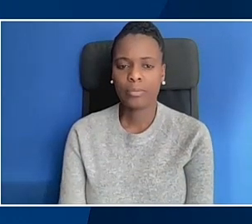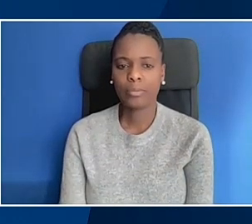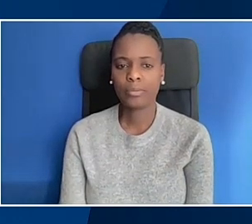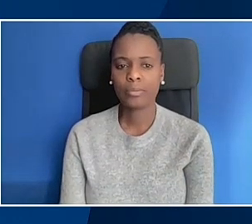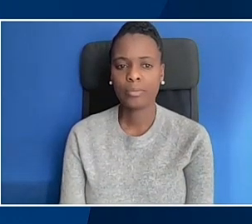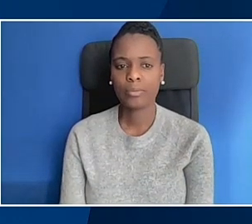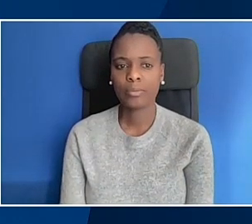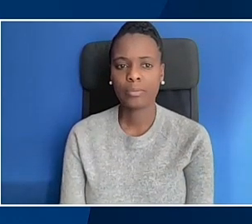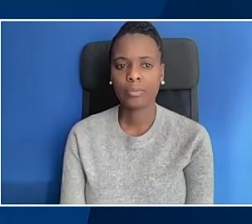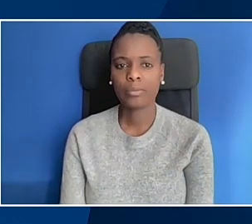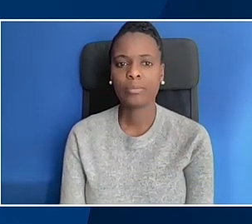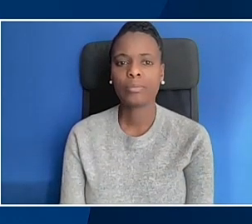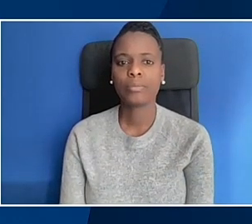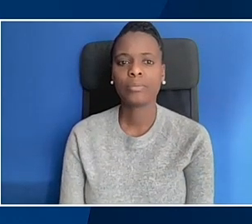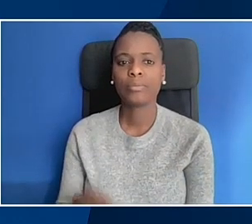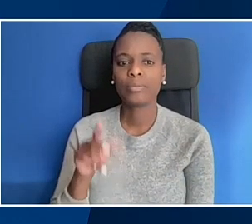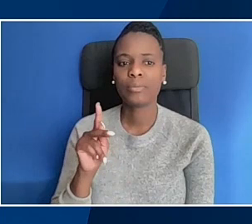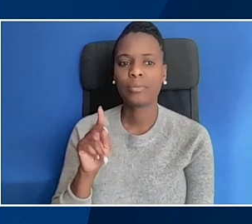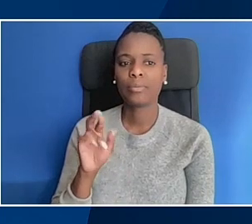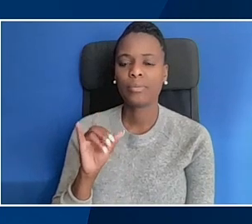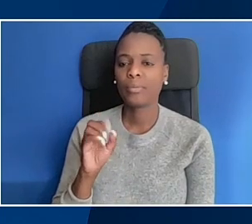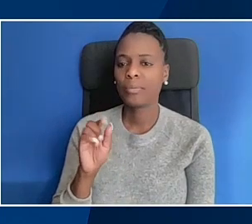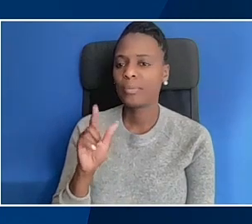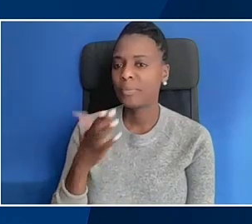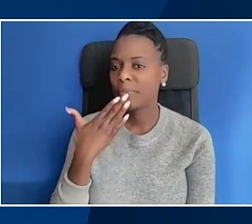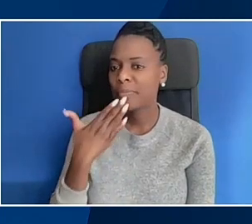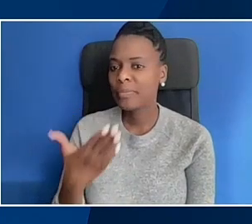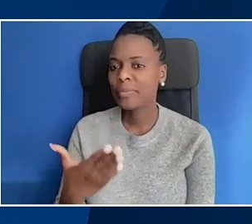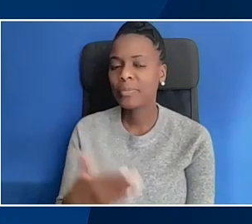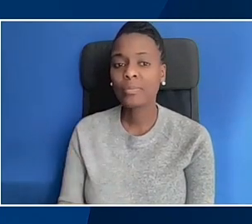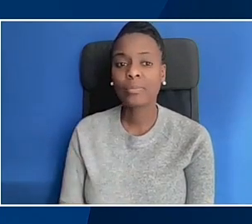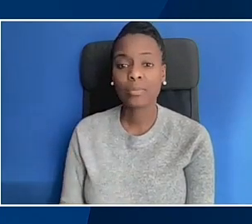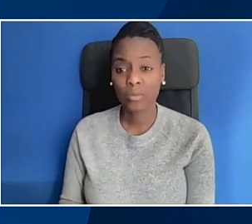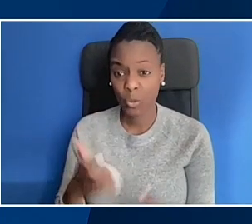Alright. Thank you, D'Angelo. Did you want to respond directly to that, Aaron, before we move on?